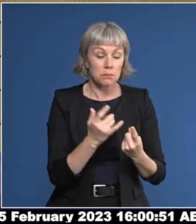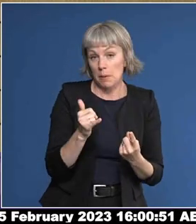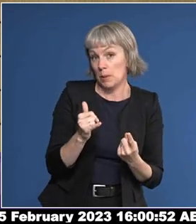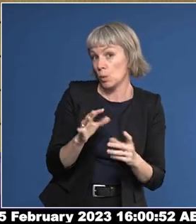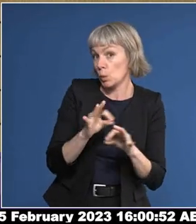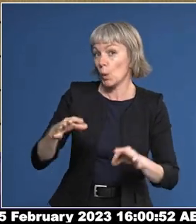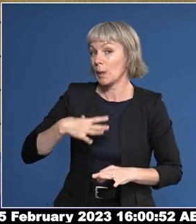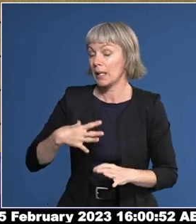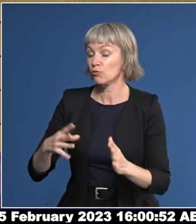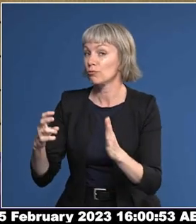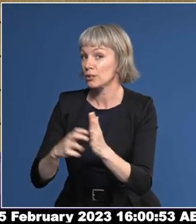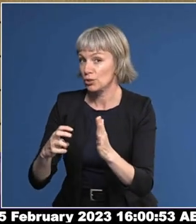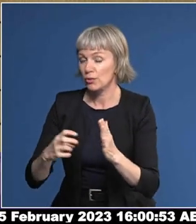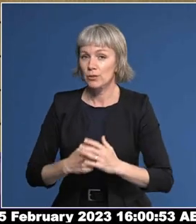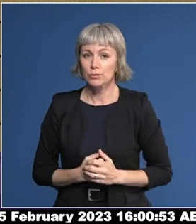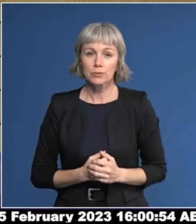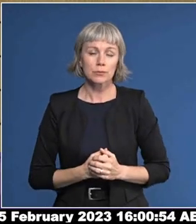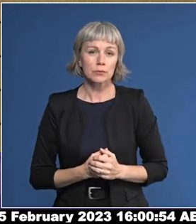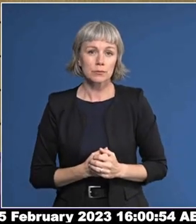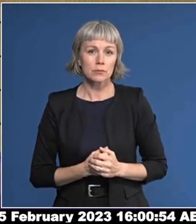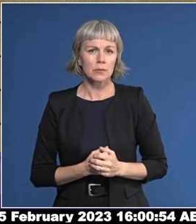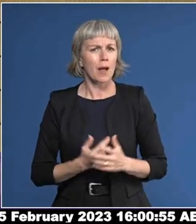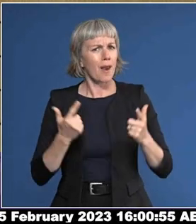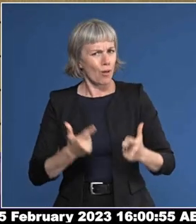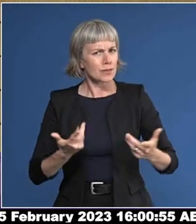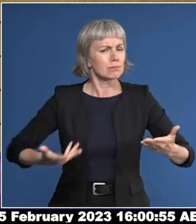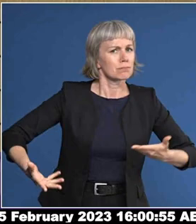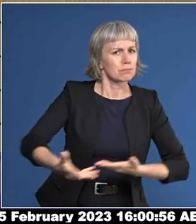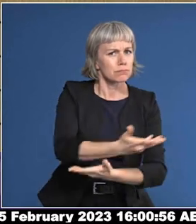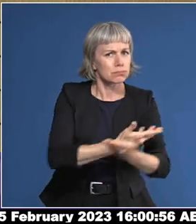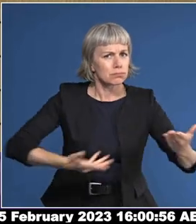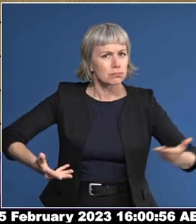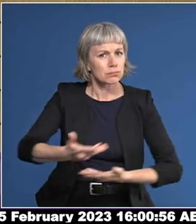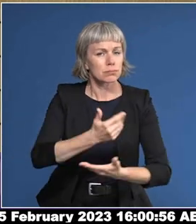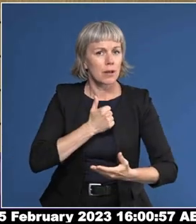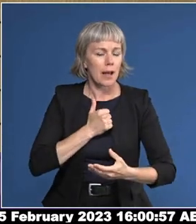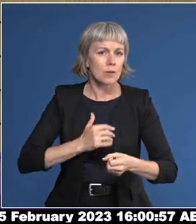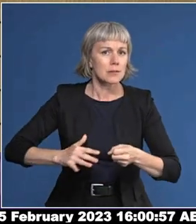There is a live conversation within the disability service provider sector at the moment about what is the point in registration.